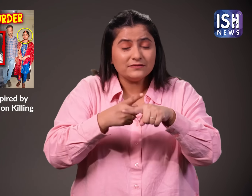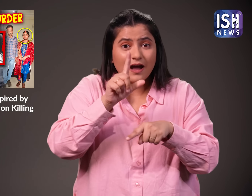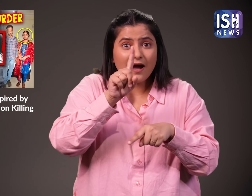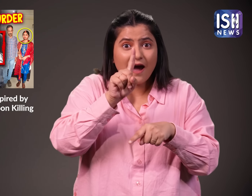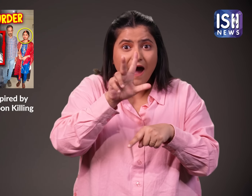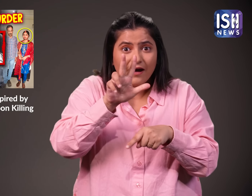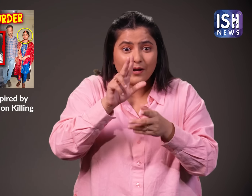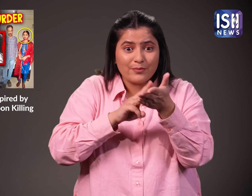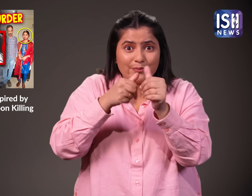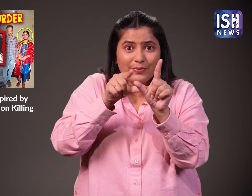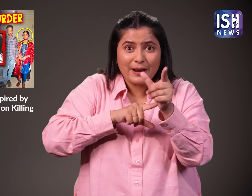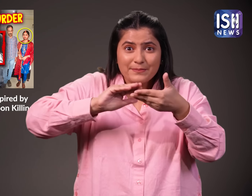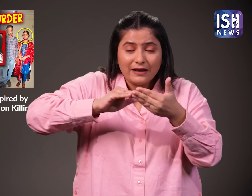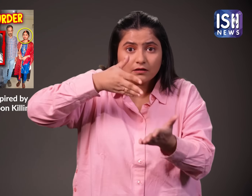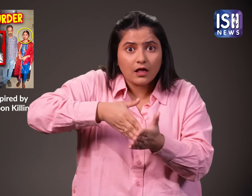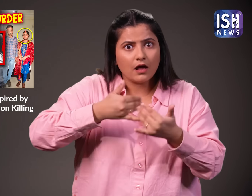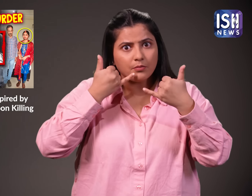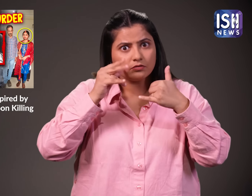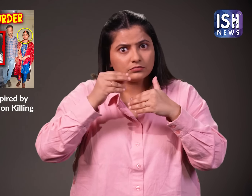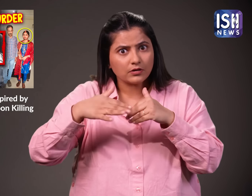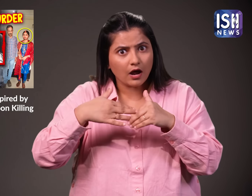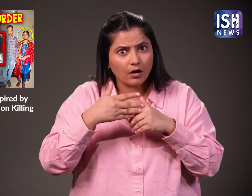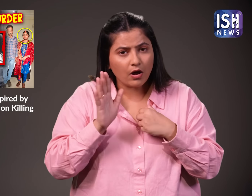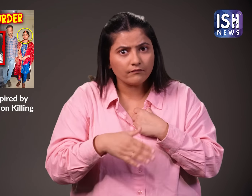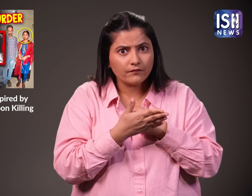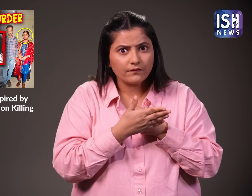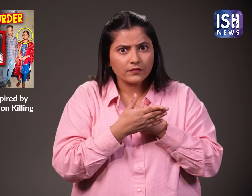Even on the wedding day, 18th May 2025, they exchanged calls.